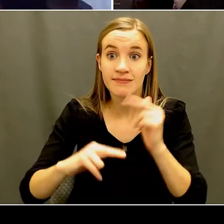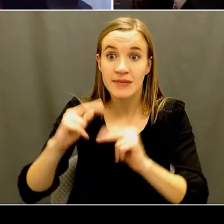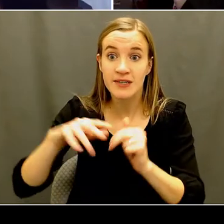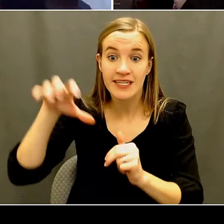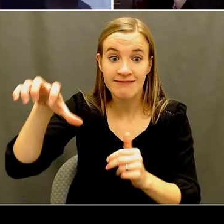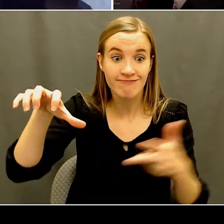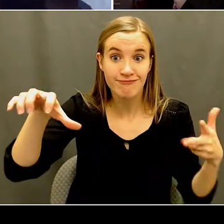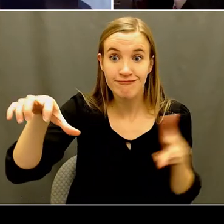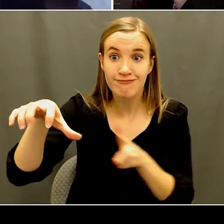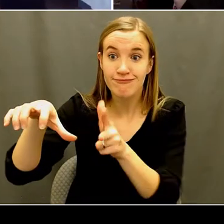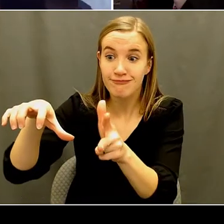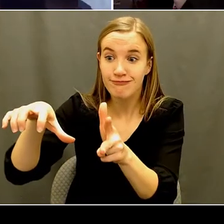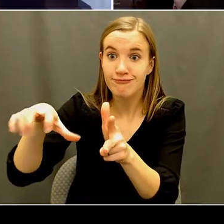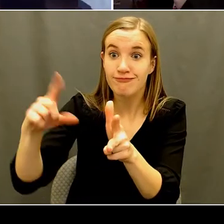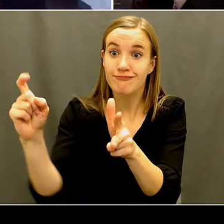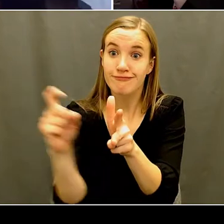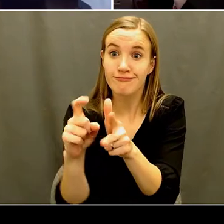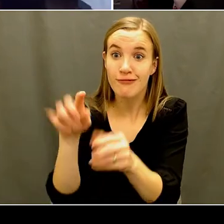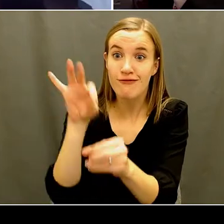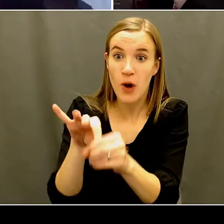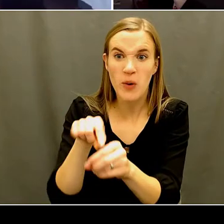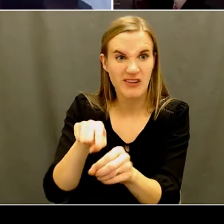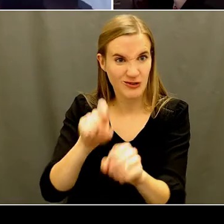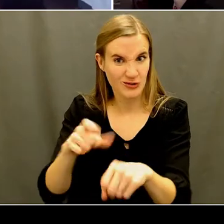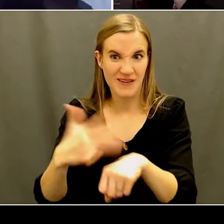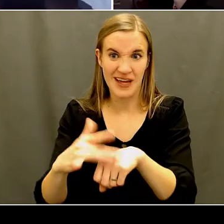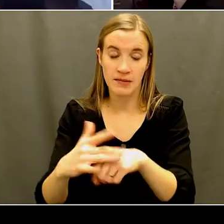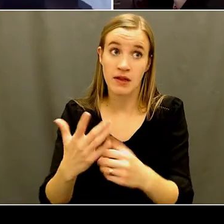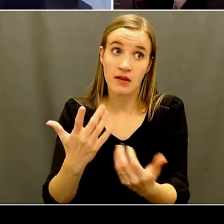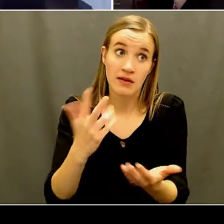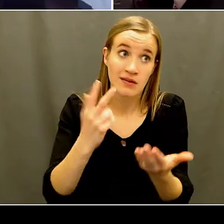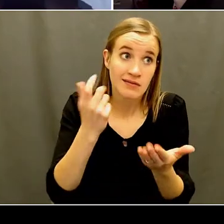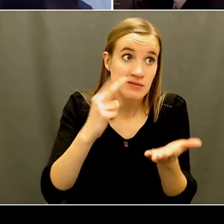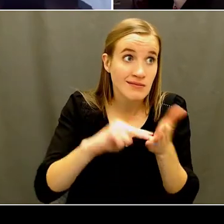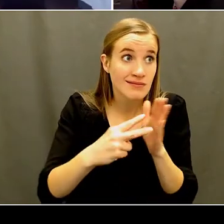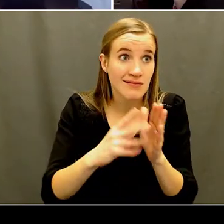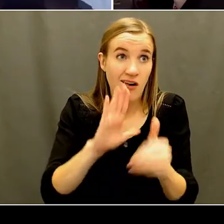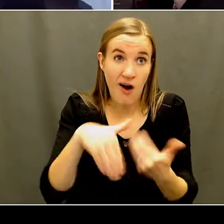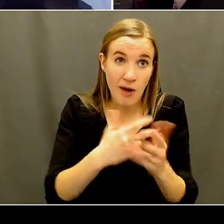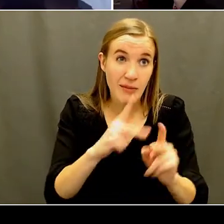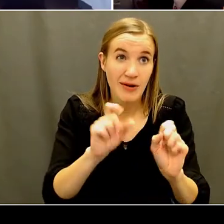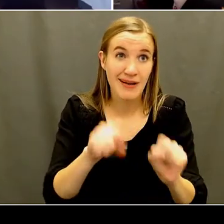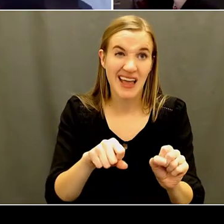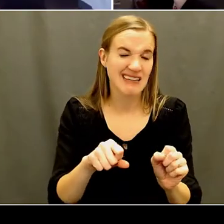before, you know, like October 5. So let's keep those deadlines in mind. I